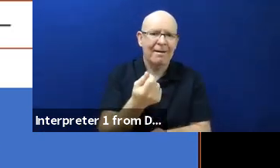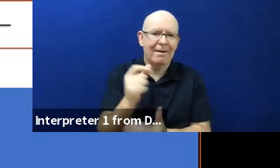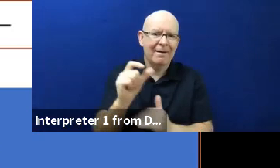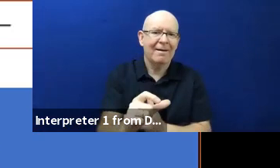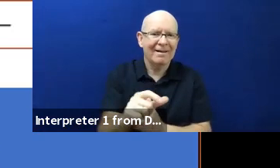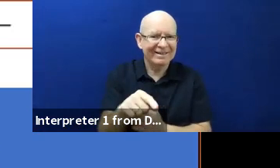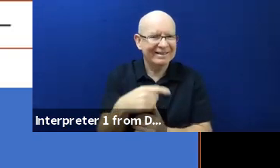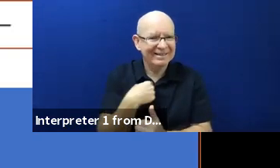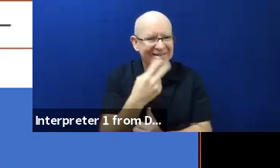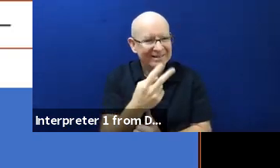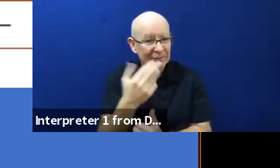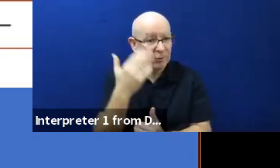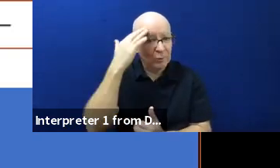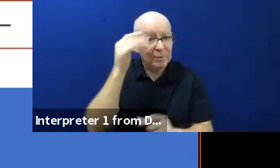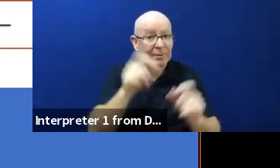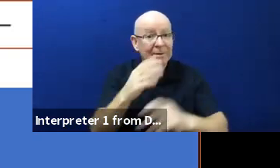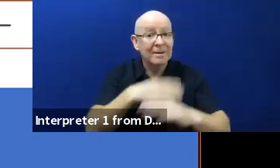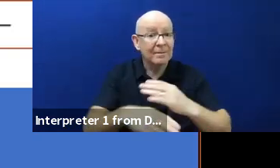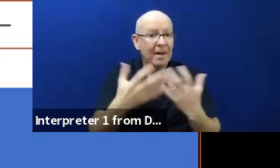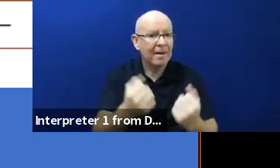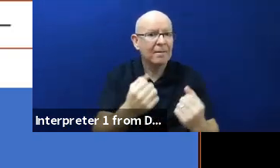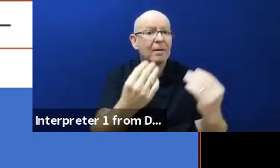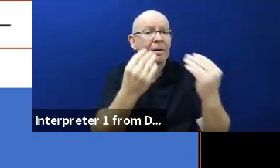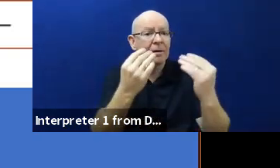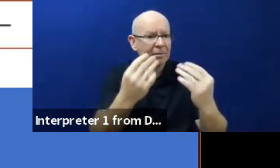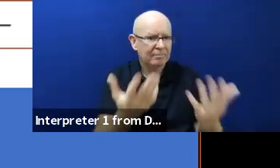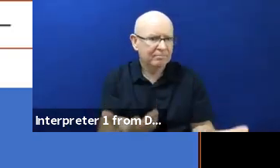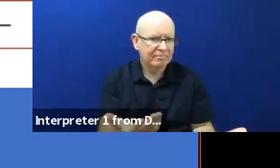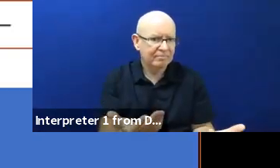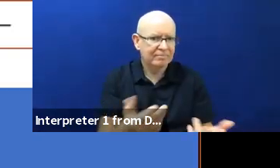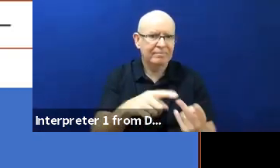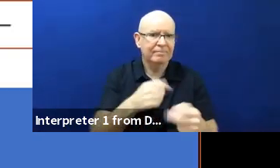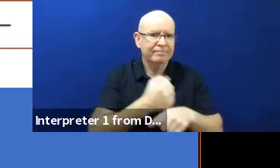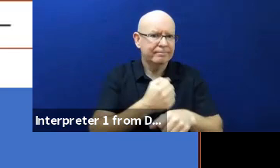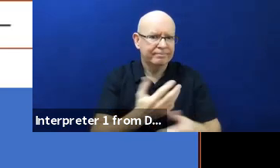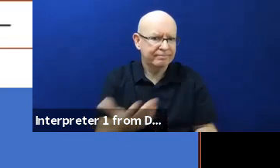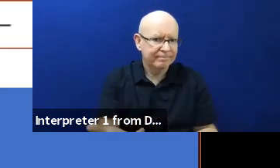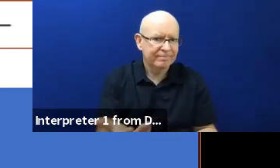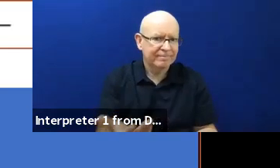disabilities do not enjoy the same standard of living. They cannot save money; they cannot invest